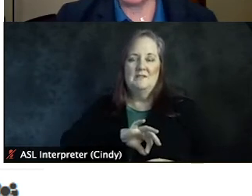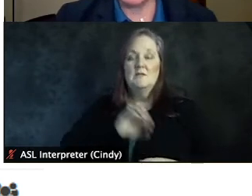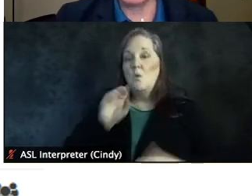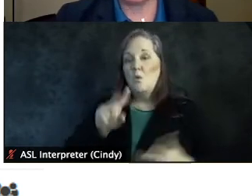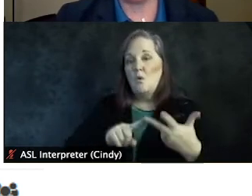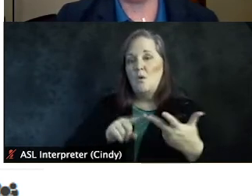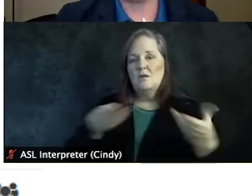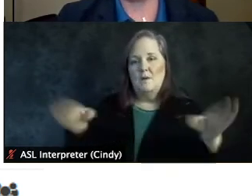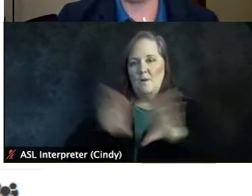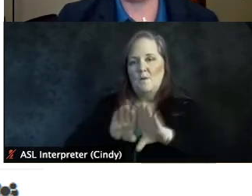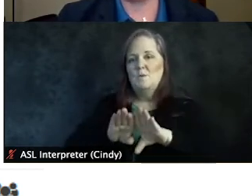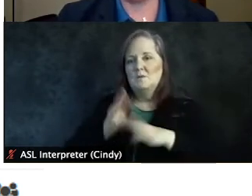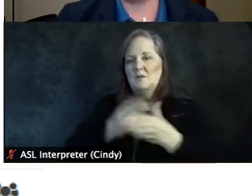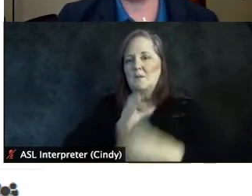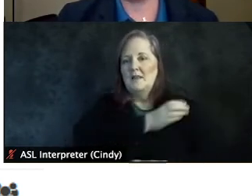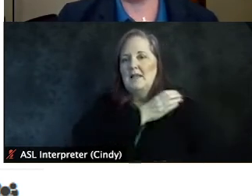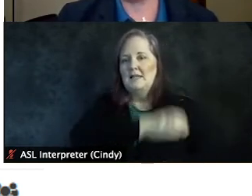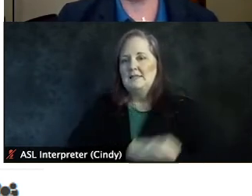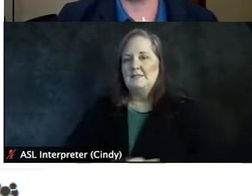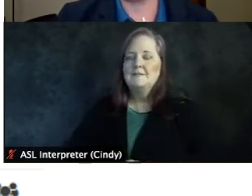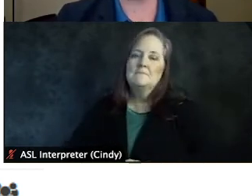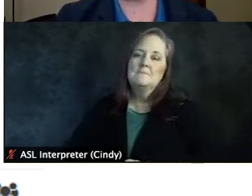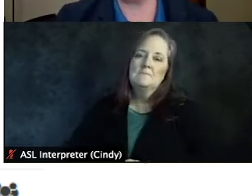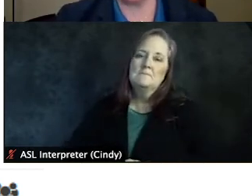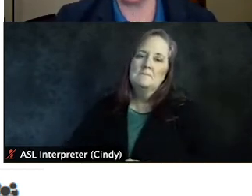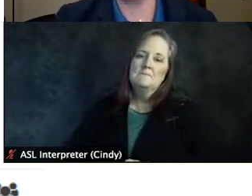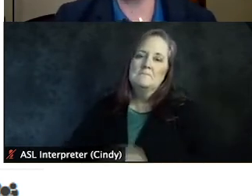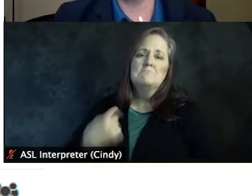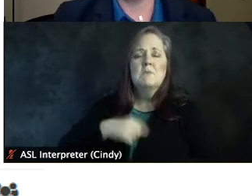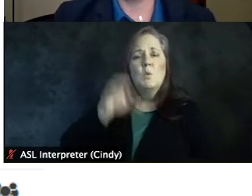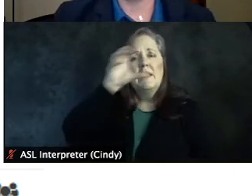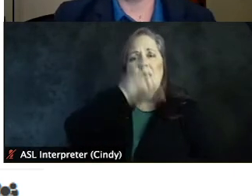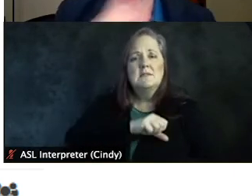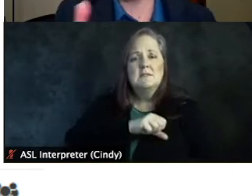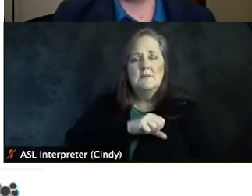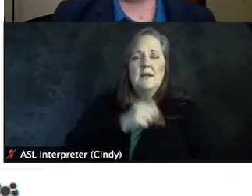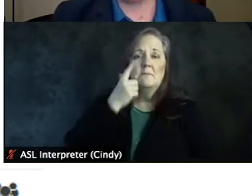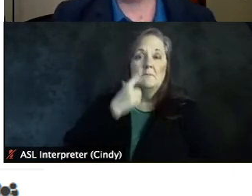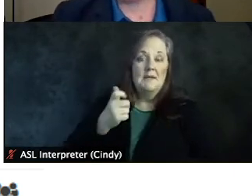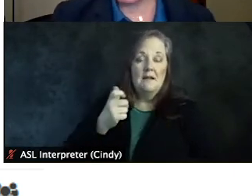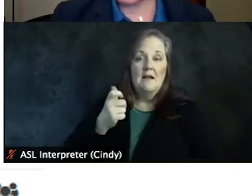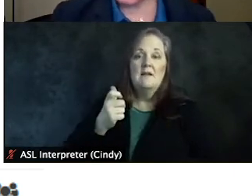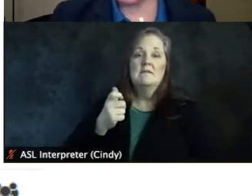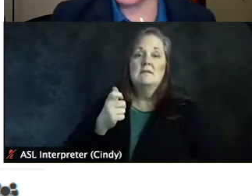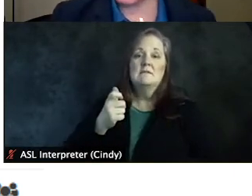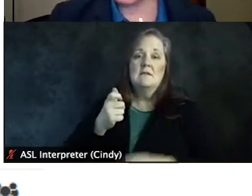million for the Da Vita and the other one $26 million. So it's all dialysis-related companies.